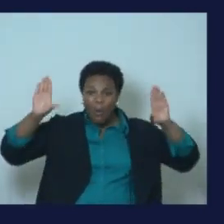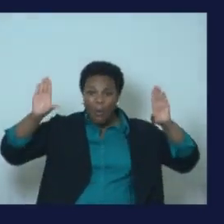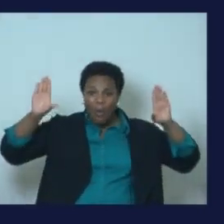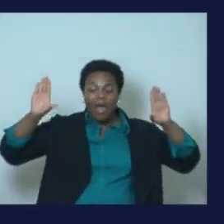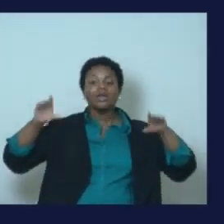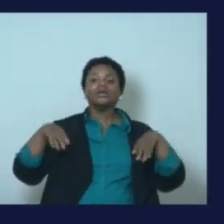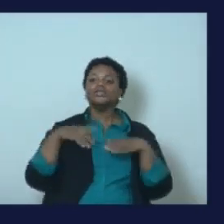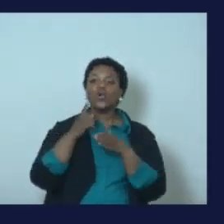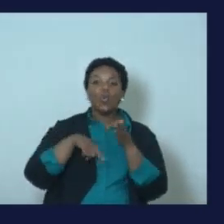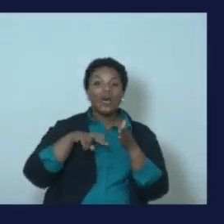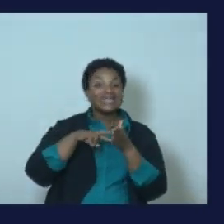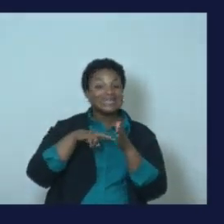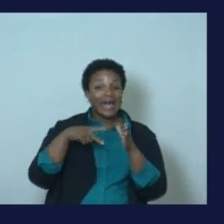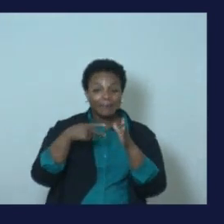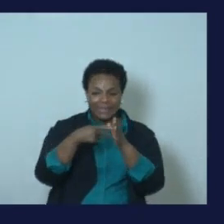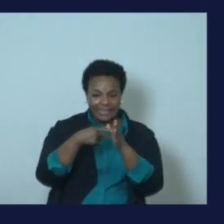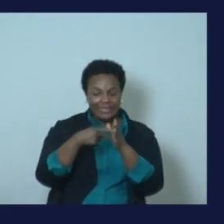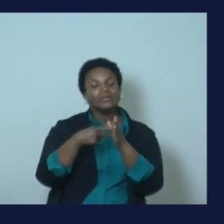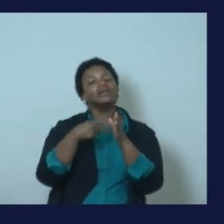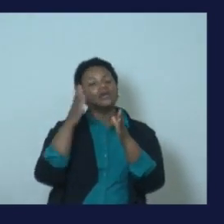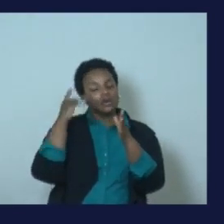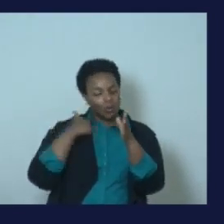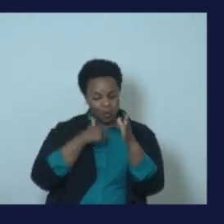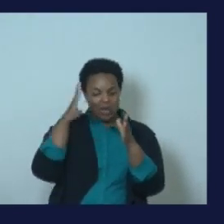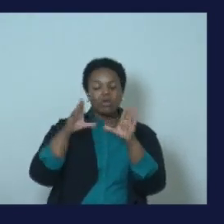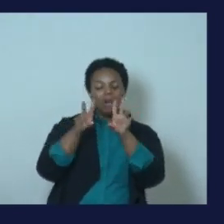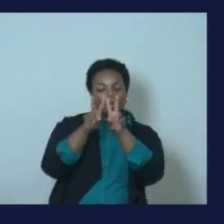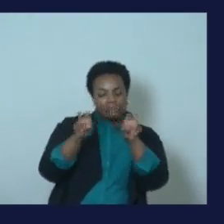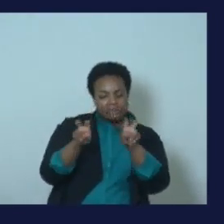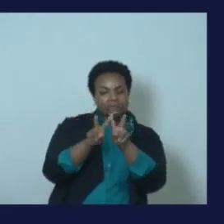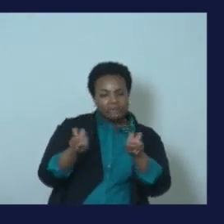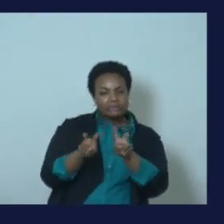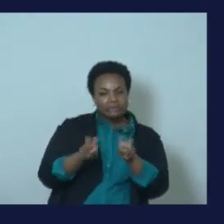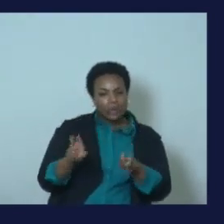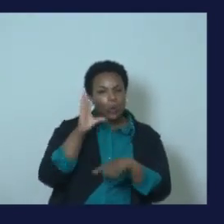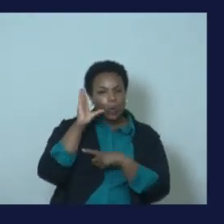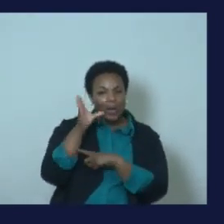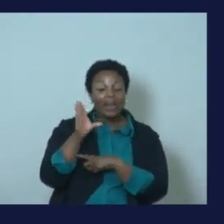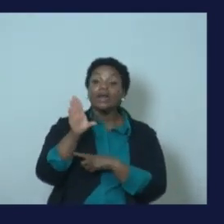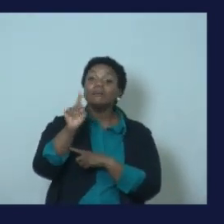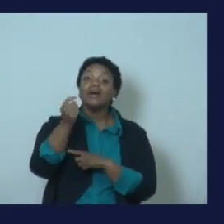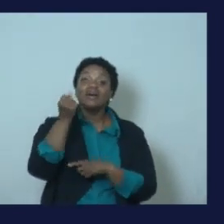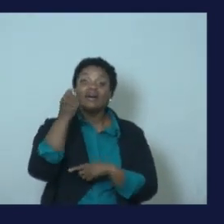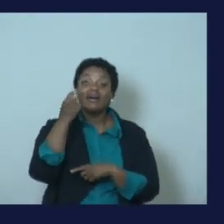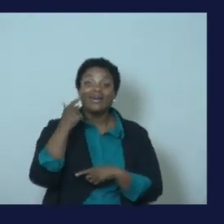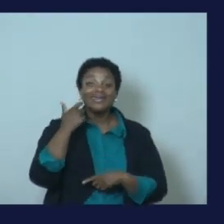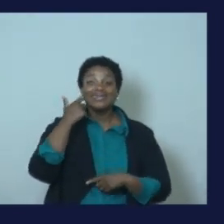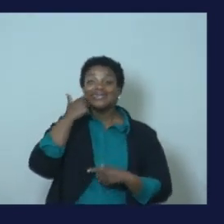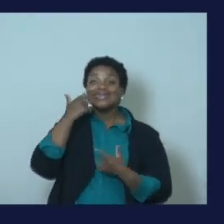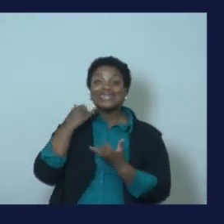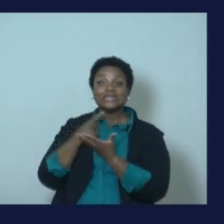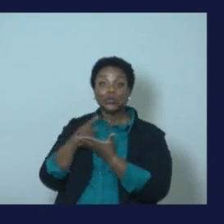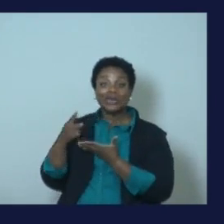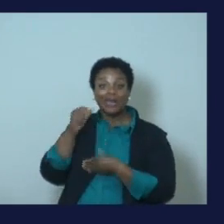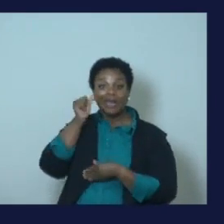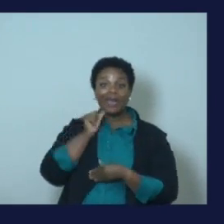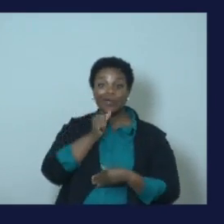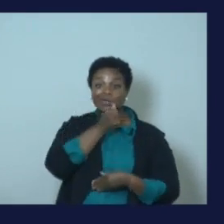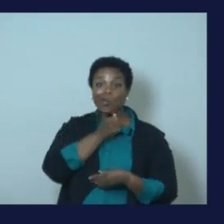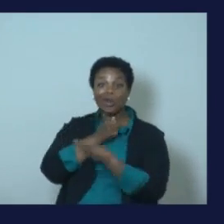AND SO WE HAVE TO ANALYZE WHAT THAT MEANS BUT FOR A COUPLE OF STATES IT’S DRAMATIC.